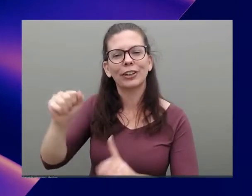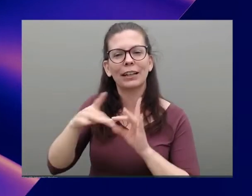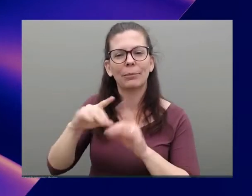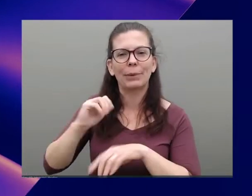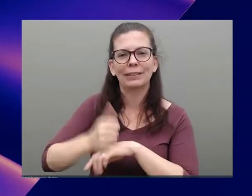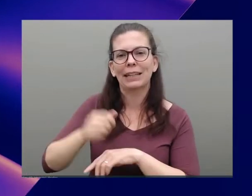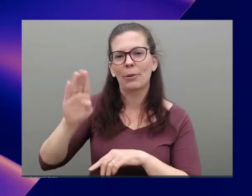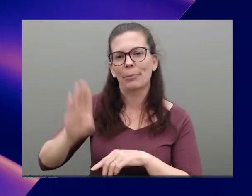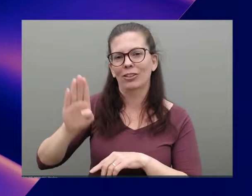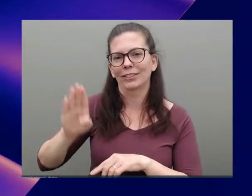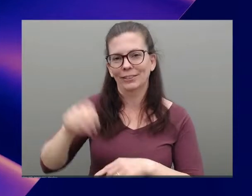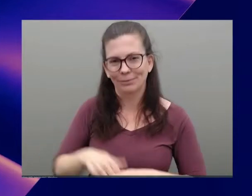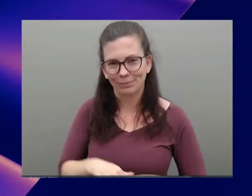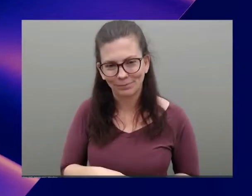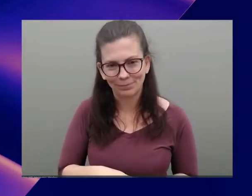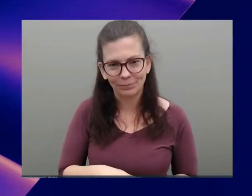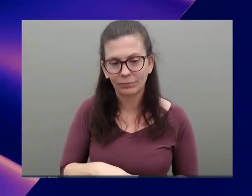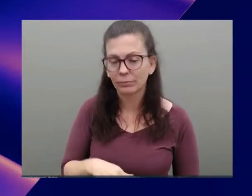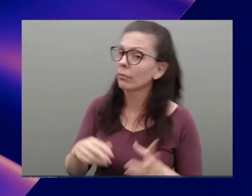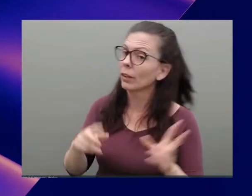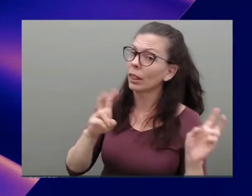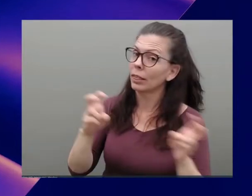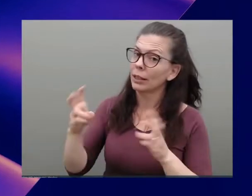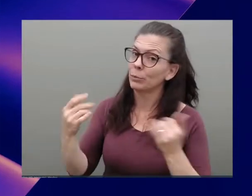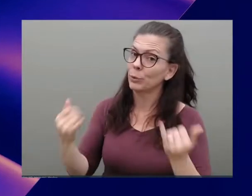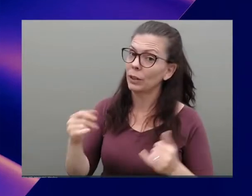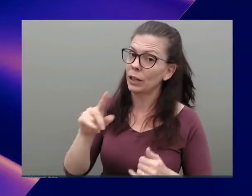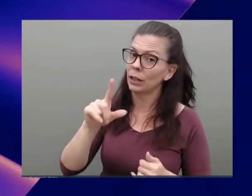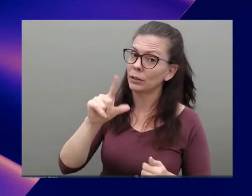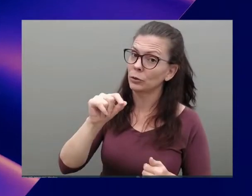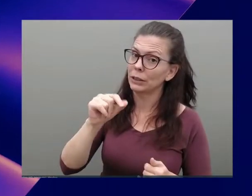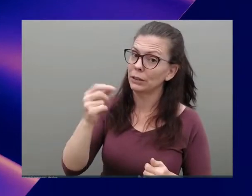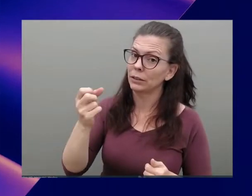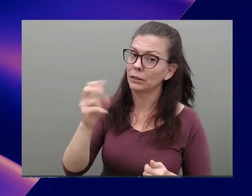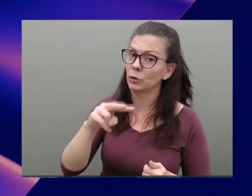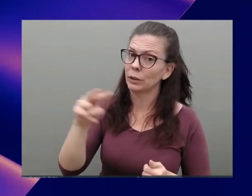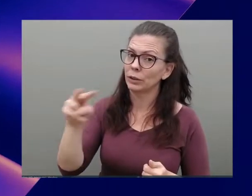And I mean, the theme today, I mean, it's 2022, and analytics is something